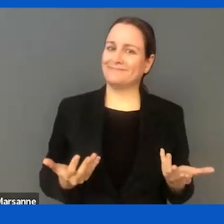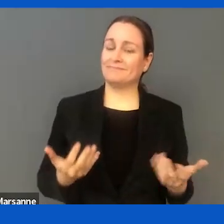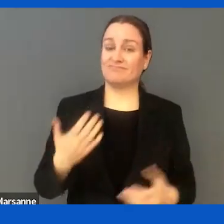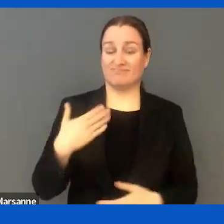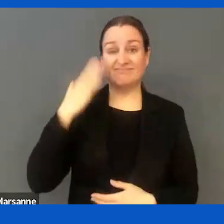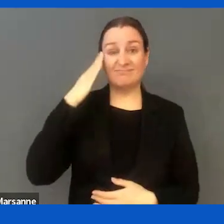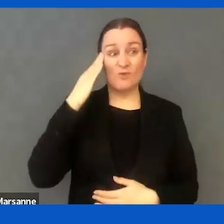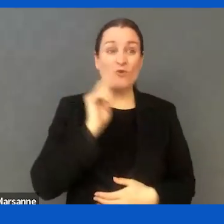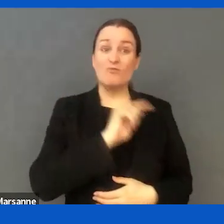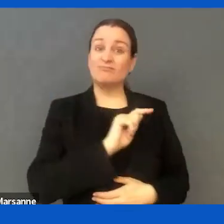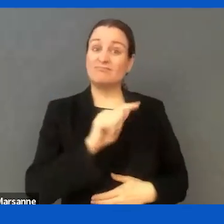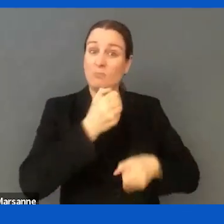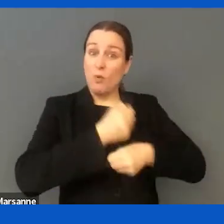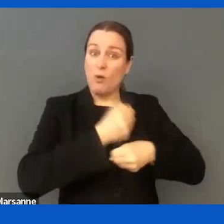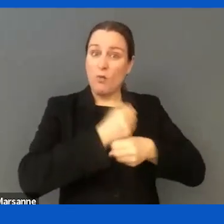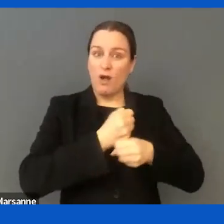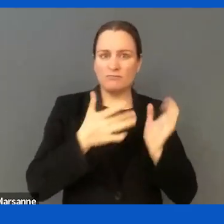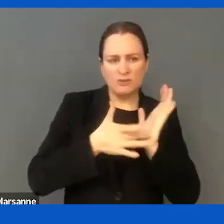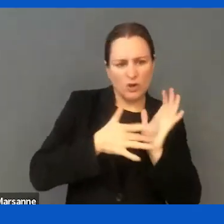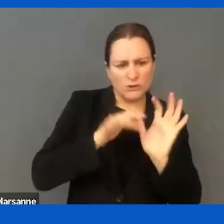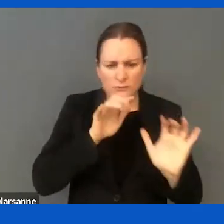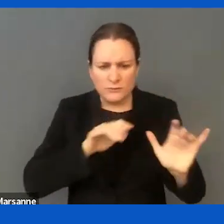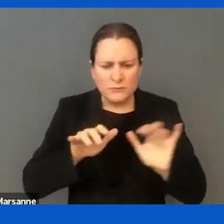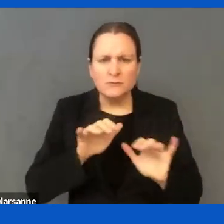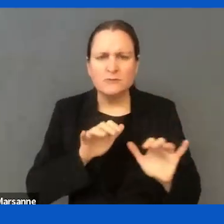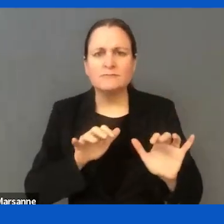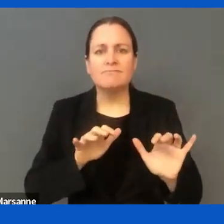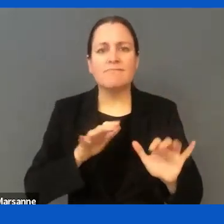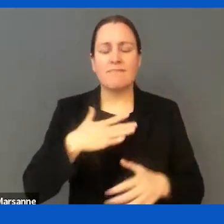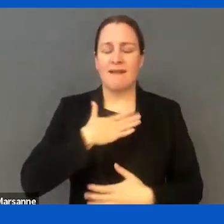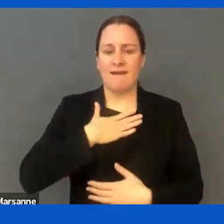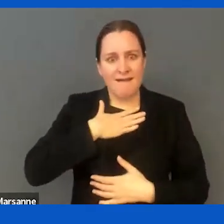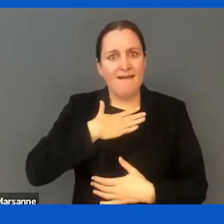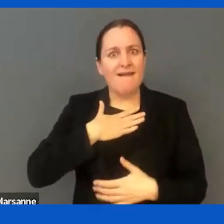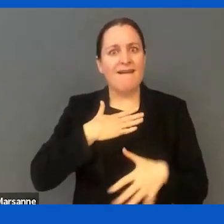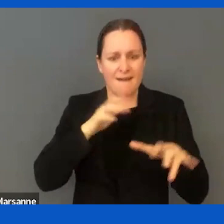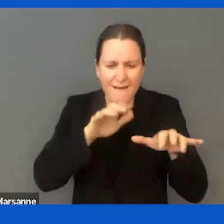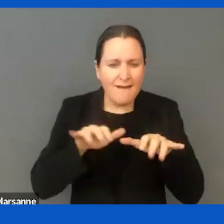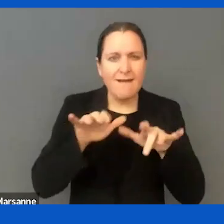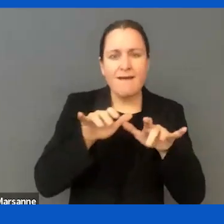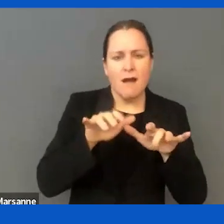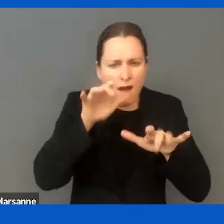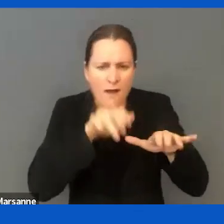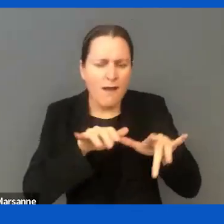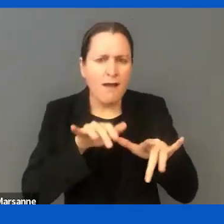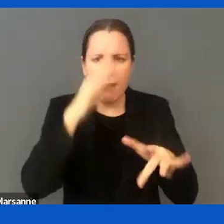from accessibility whilst it requires them to work more, if you like, harder,